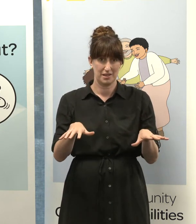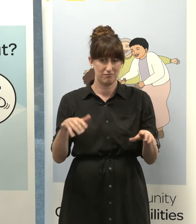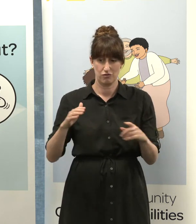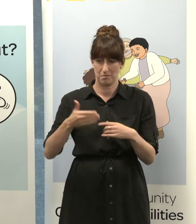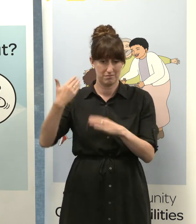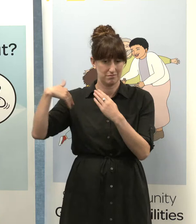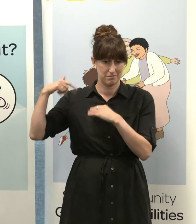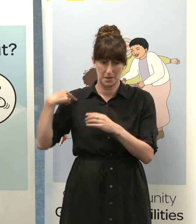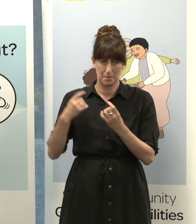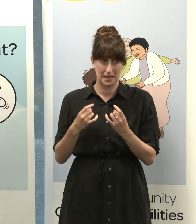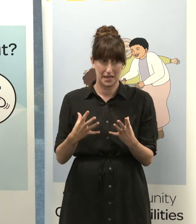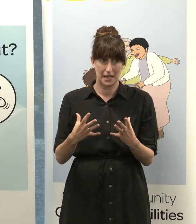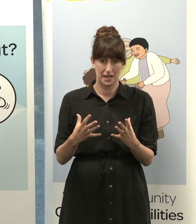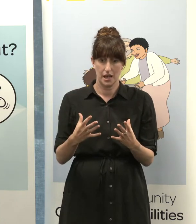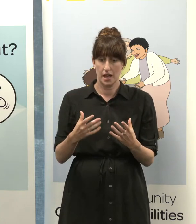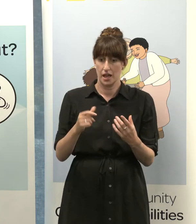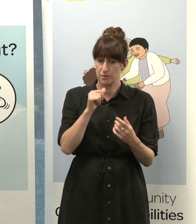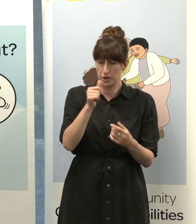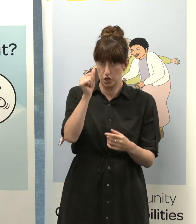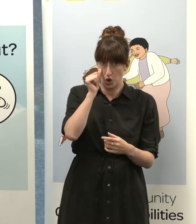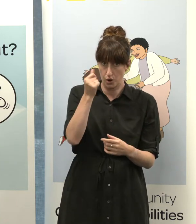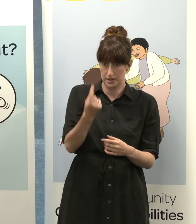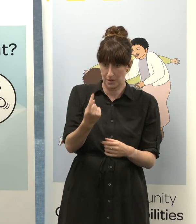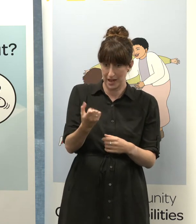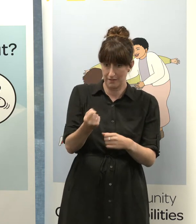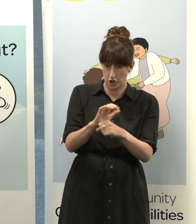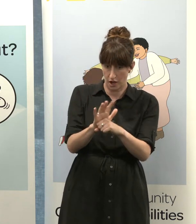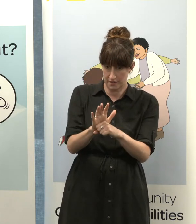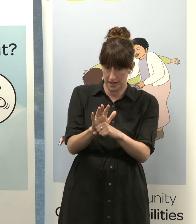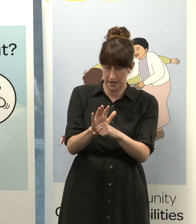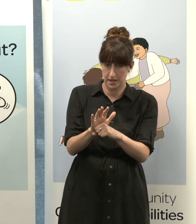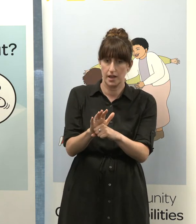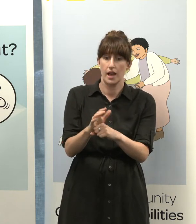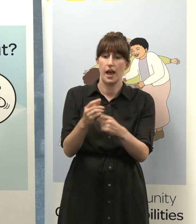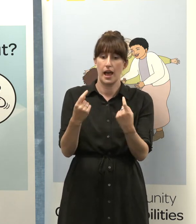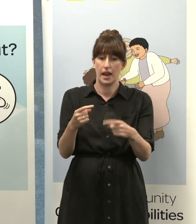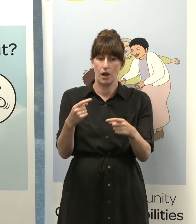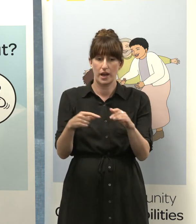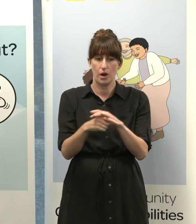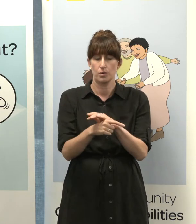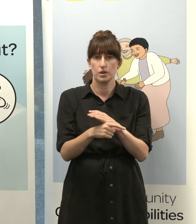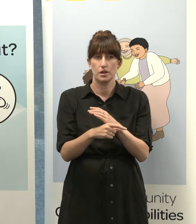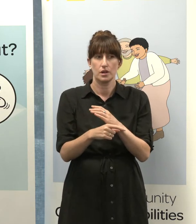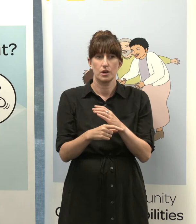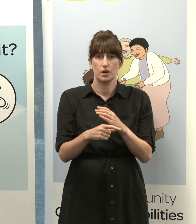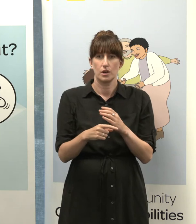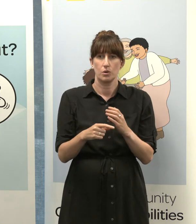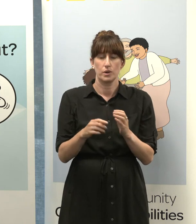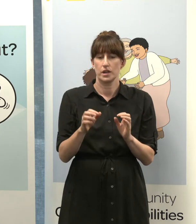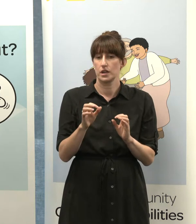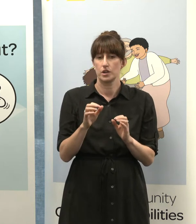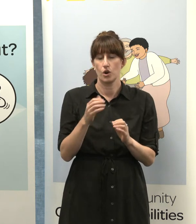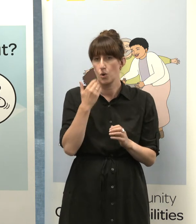we have never used tests as a